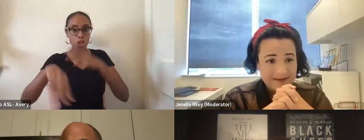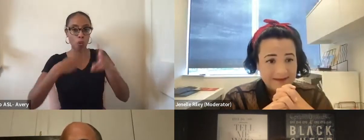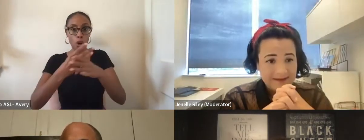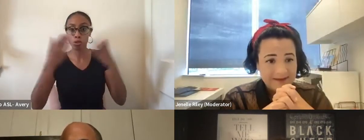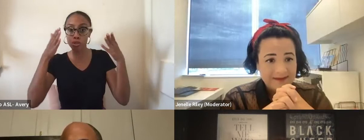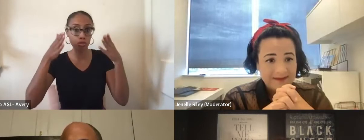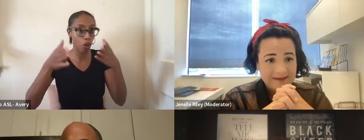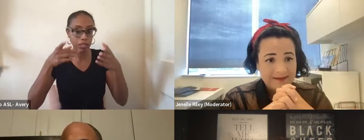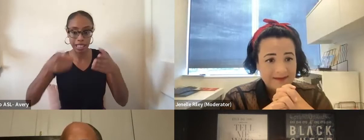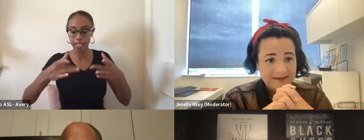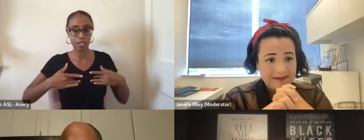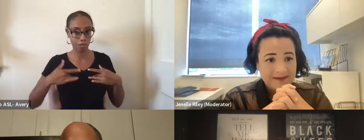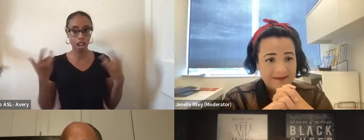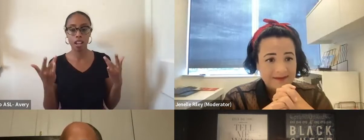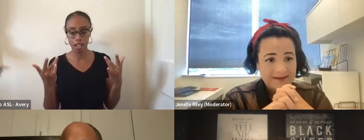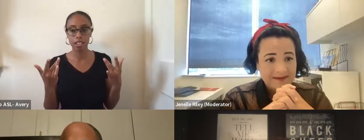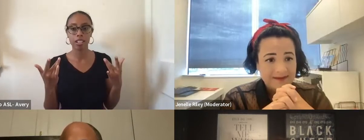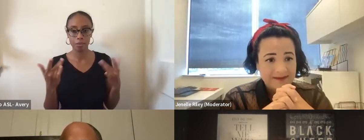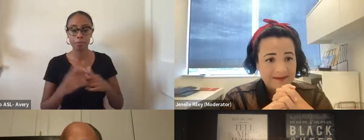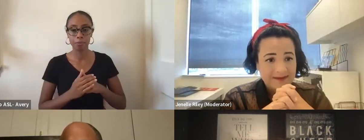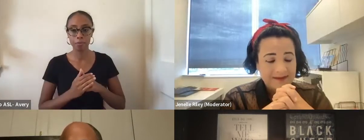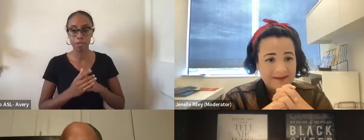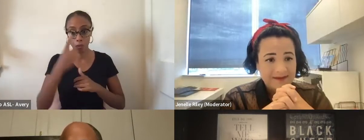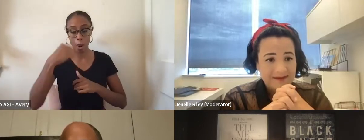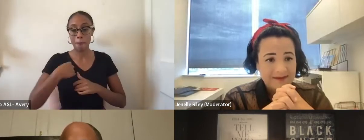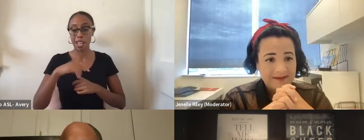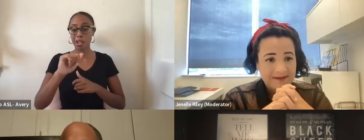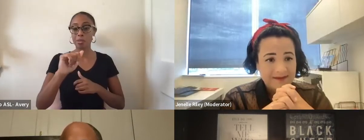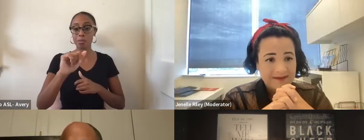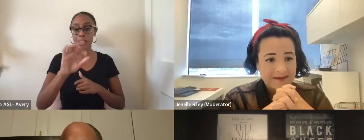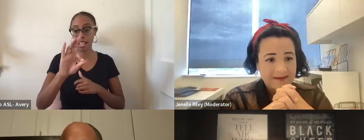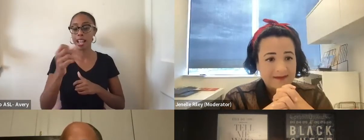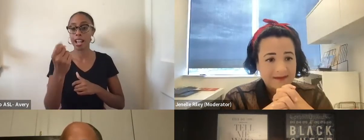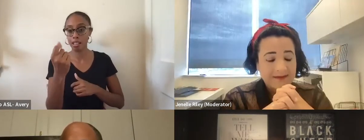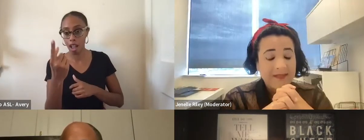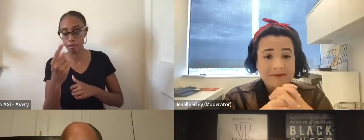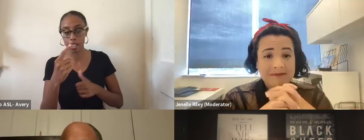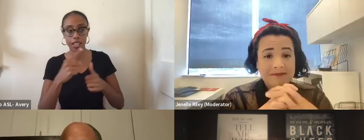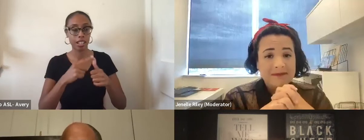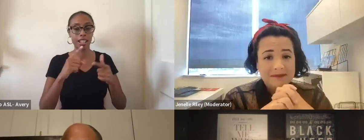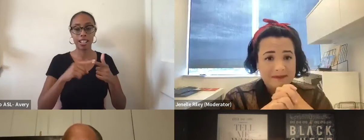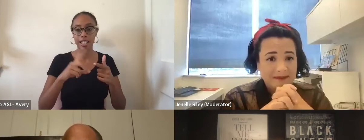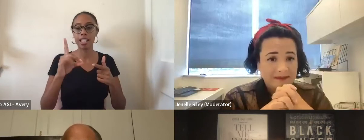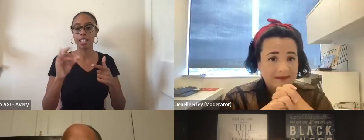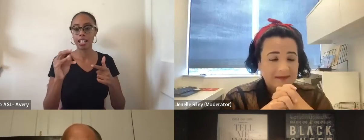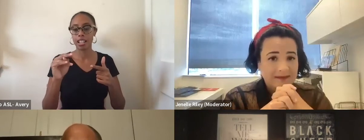The other one was Diana's death, and probably the event of today for lots of people will be a